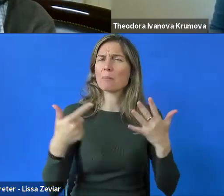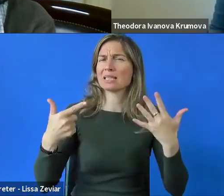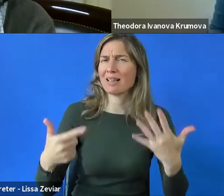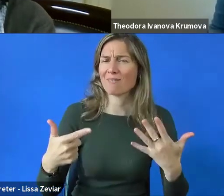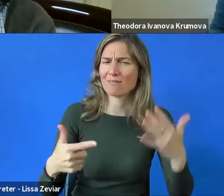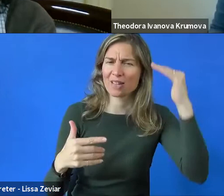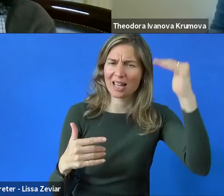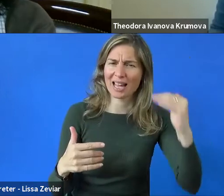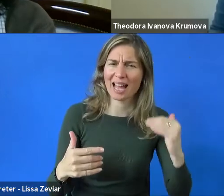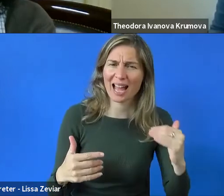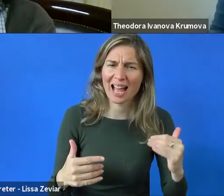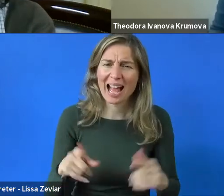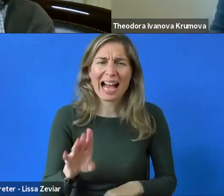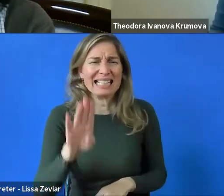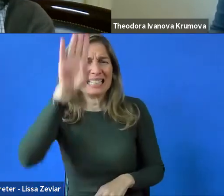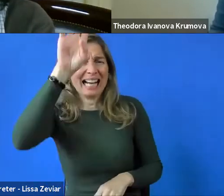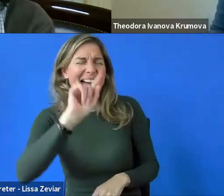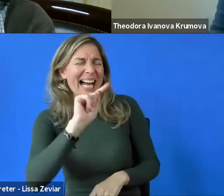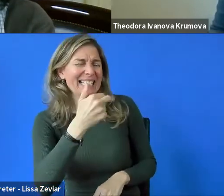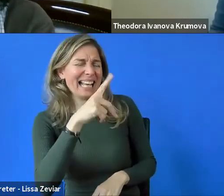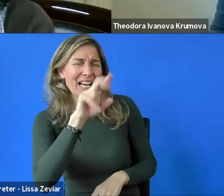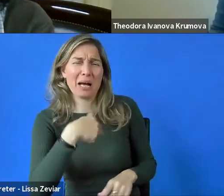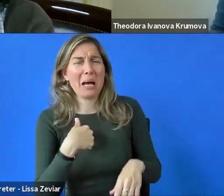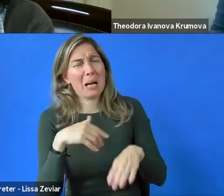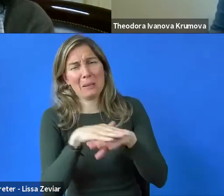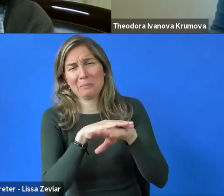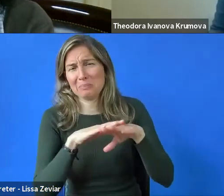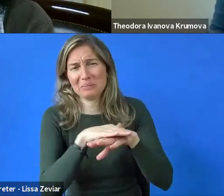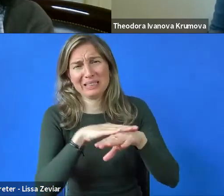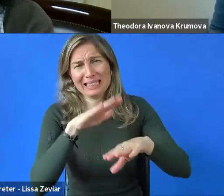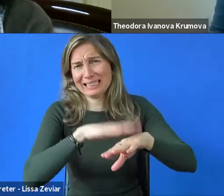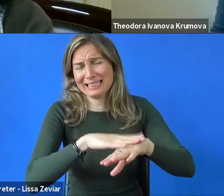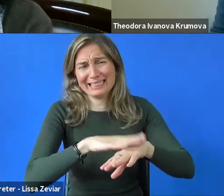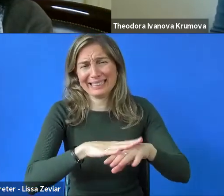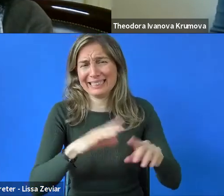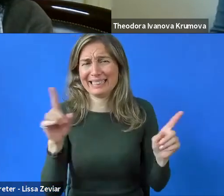Sorry, we do not have more time. We are nearly at the edge of the session